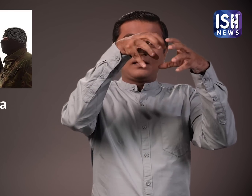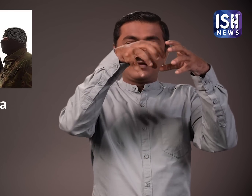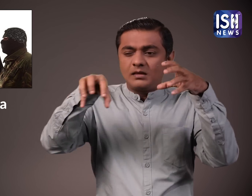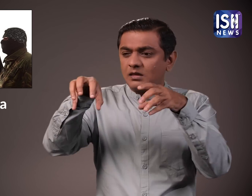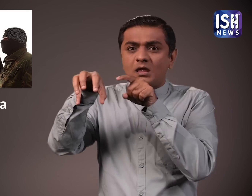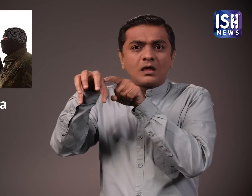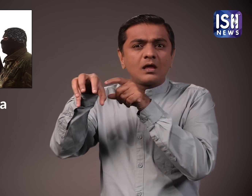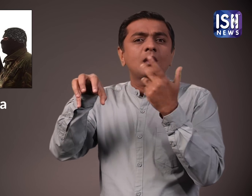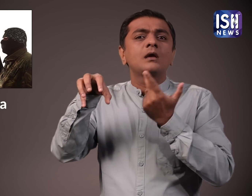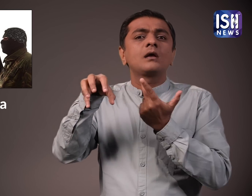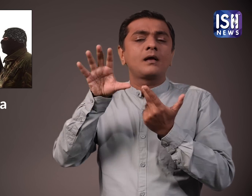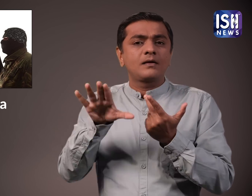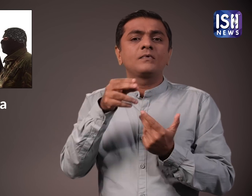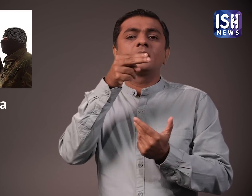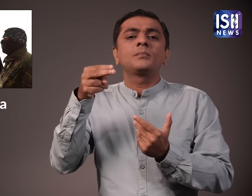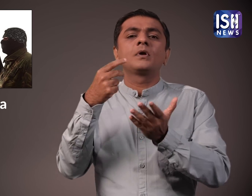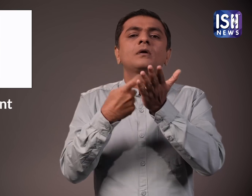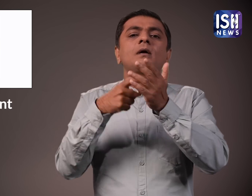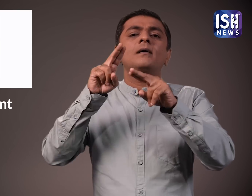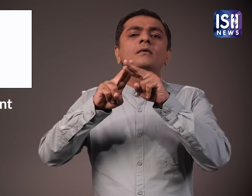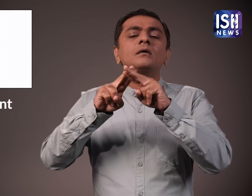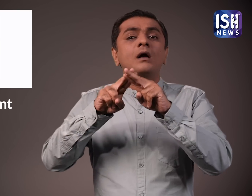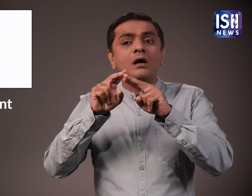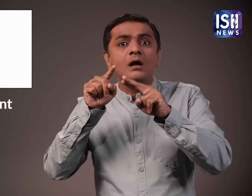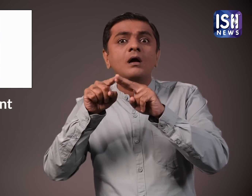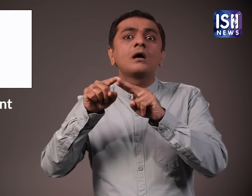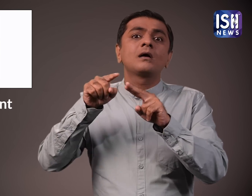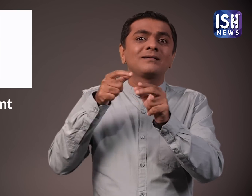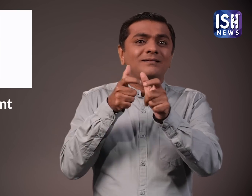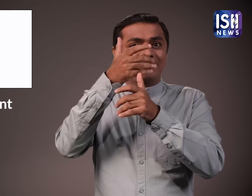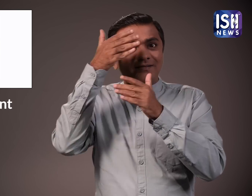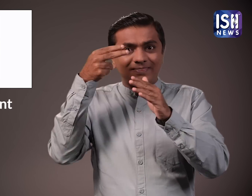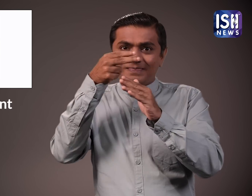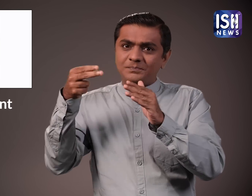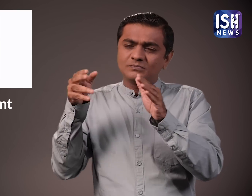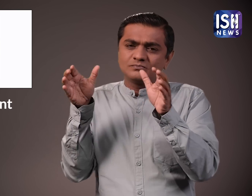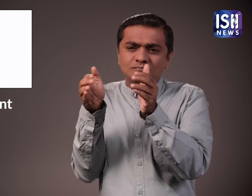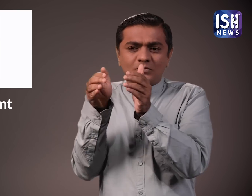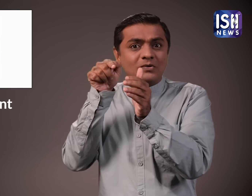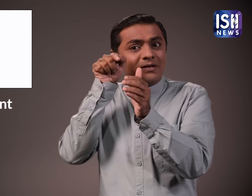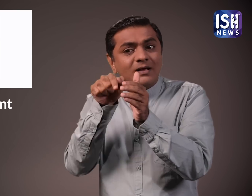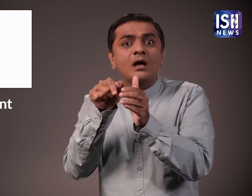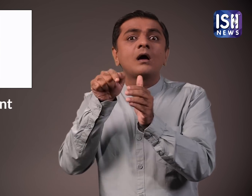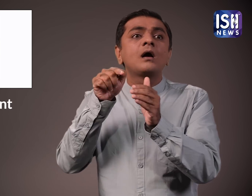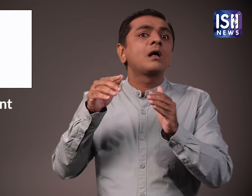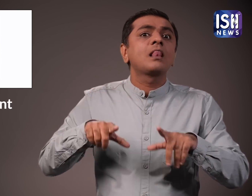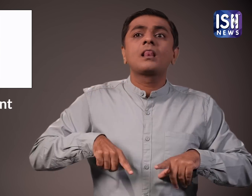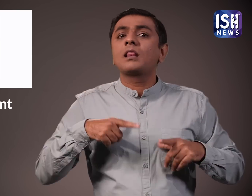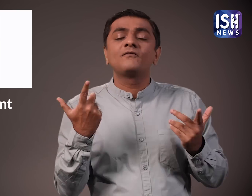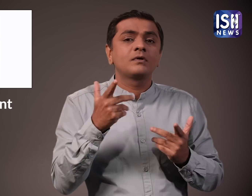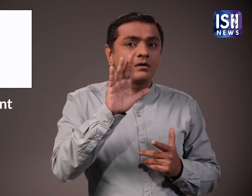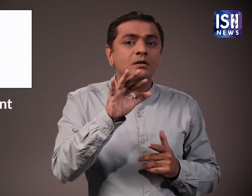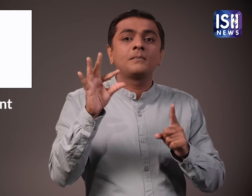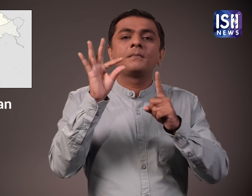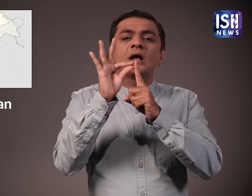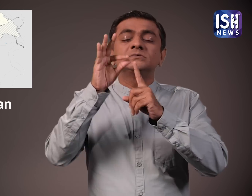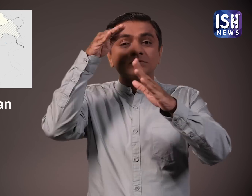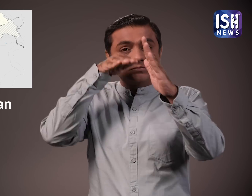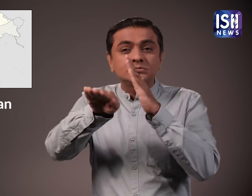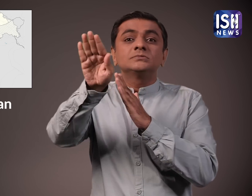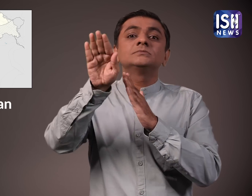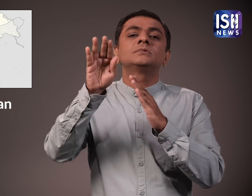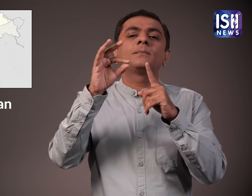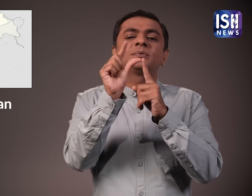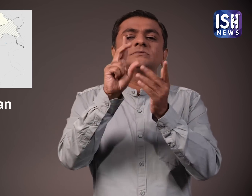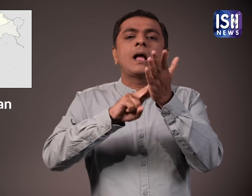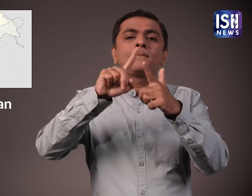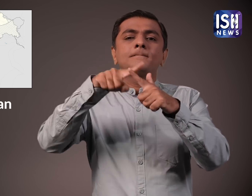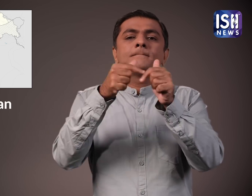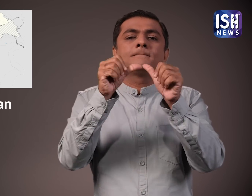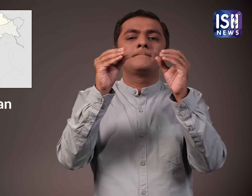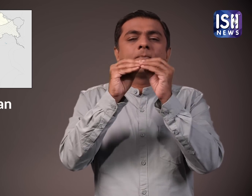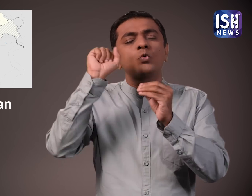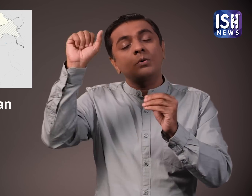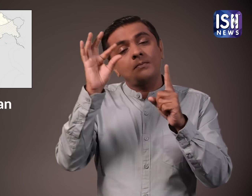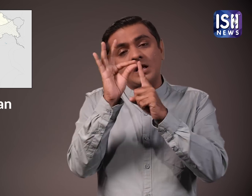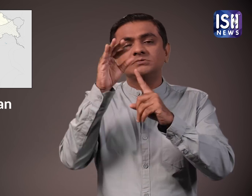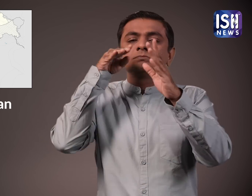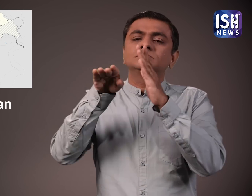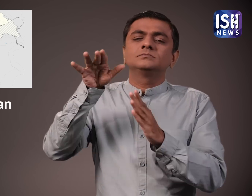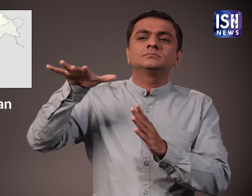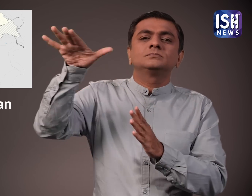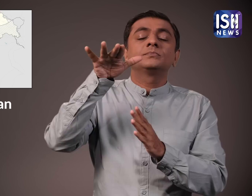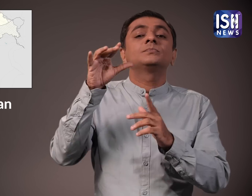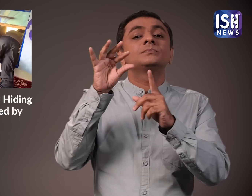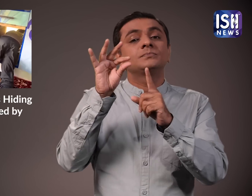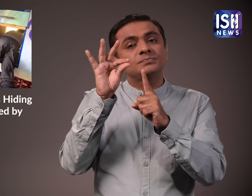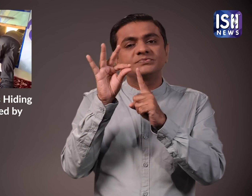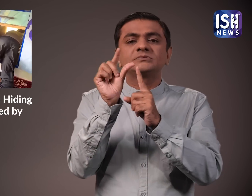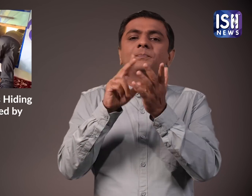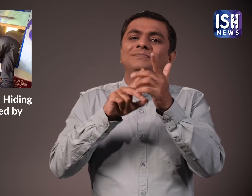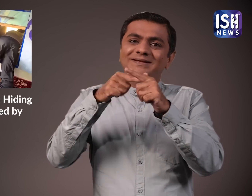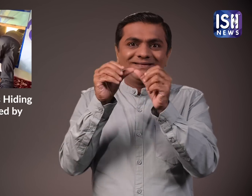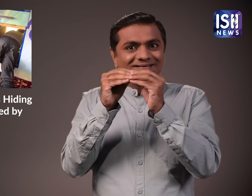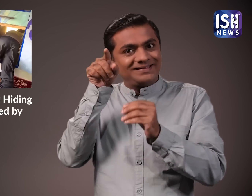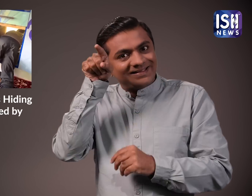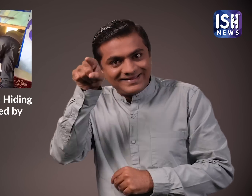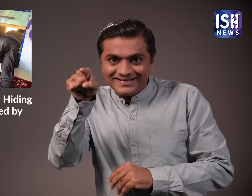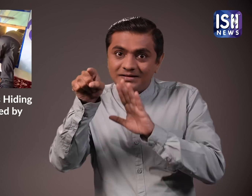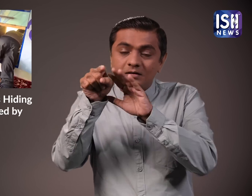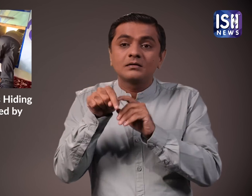unit named Resistance Front is based in Pakistan's Punjab.